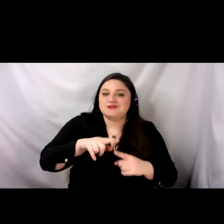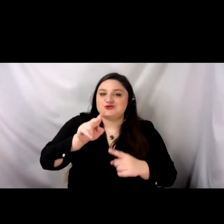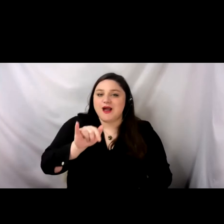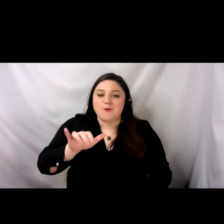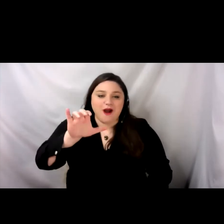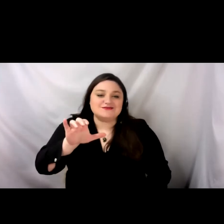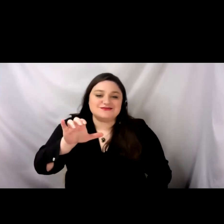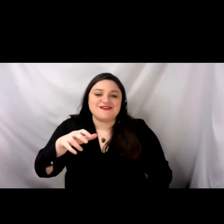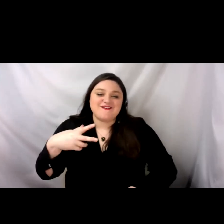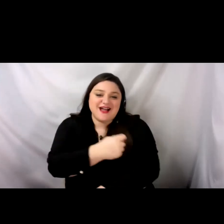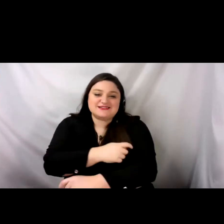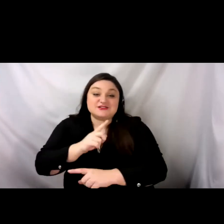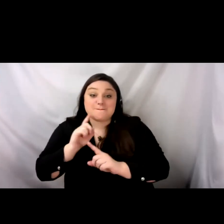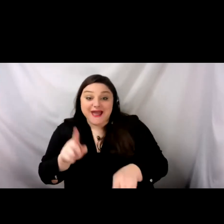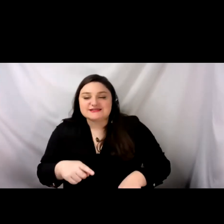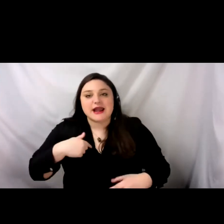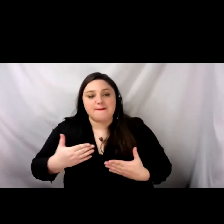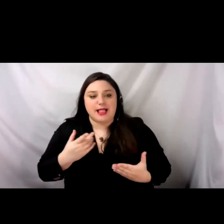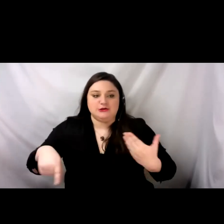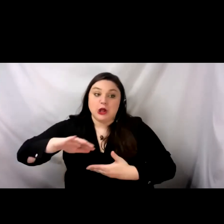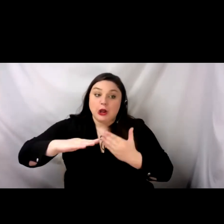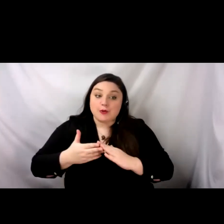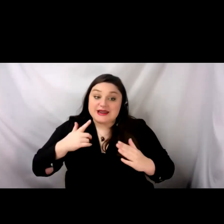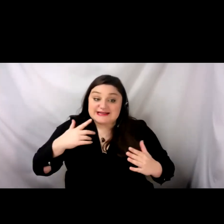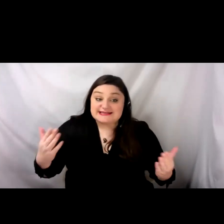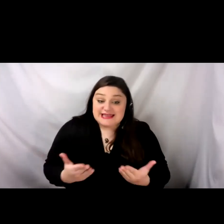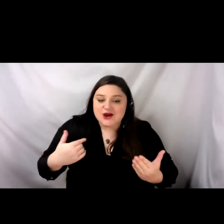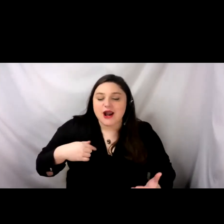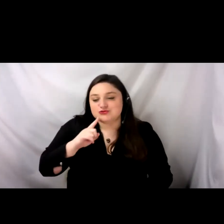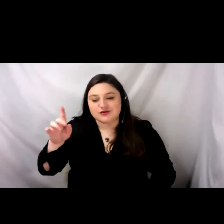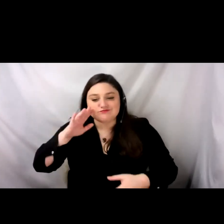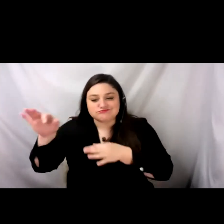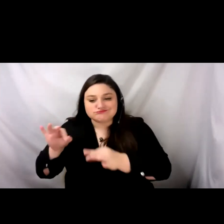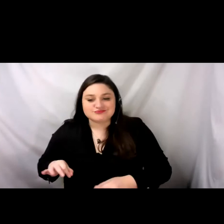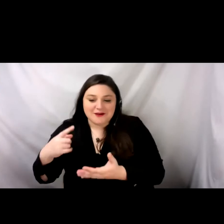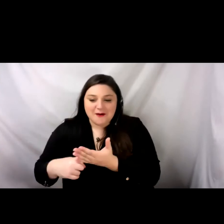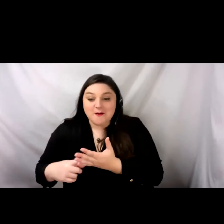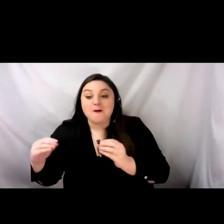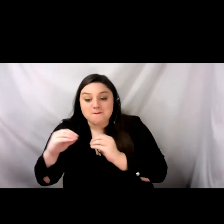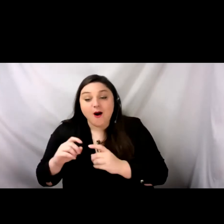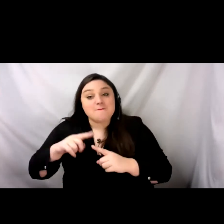and I'm glad the community is here so I'm sure you'll hear more from them as a we go along but Commissioner I will turn it over to you.